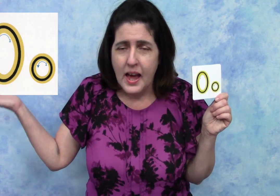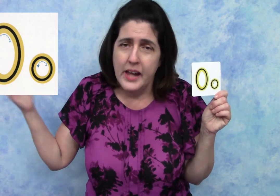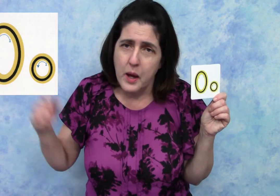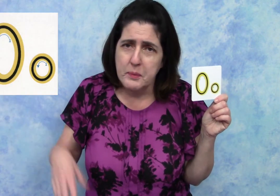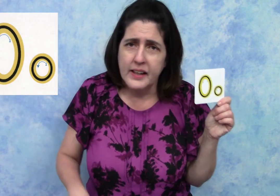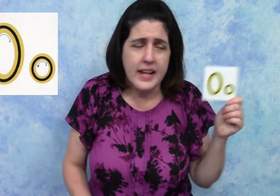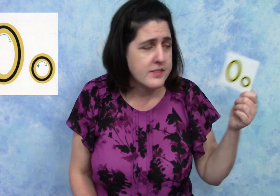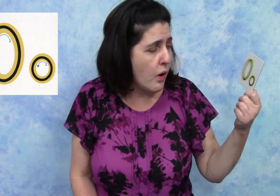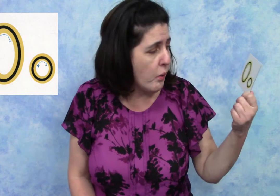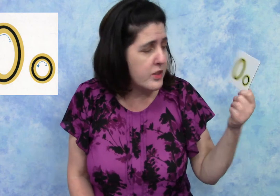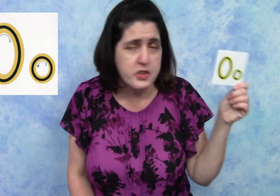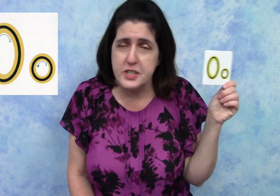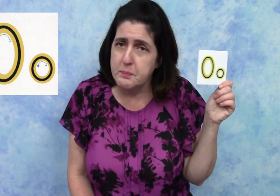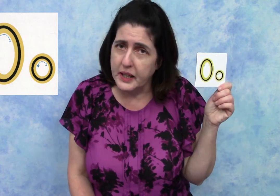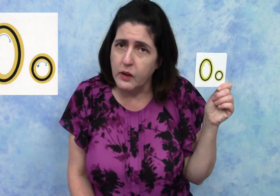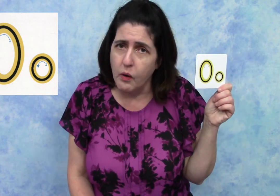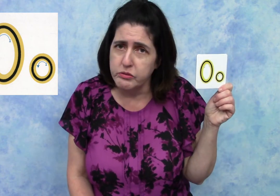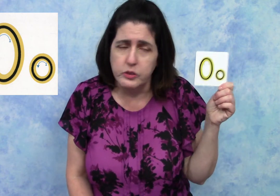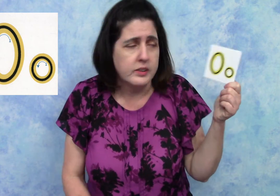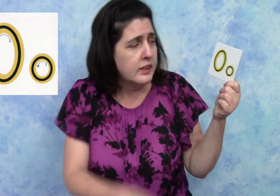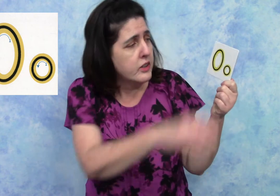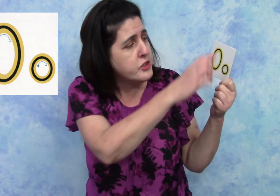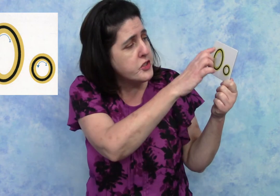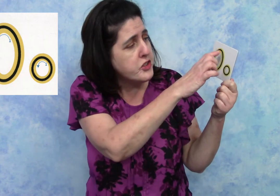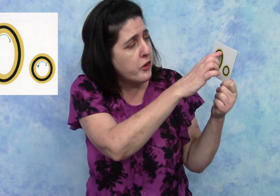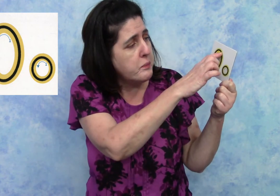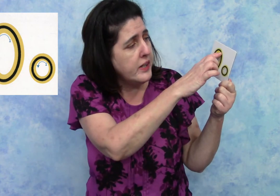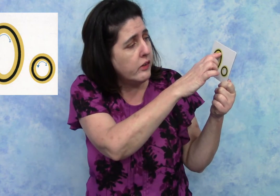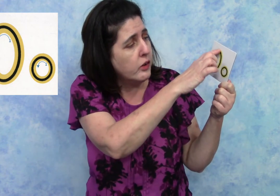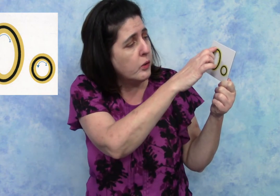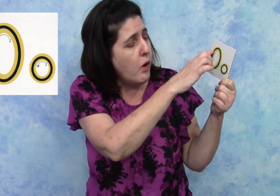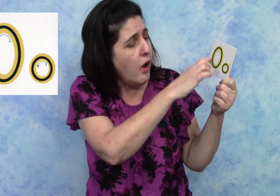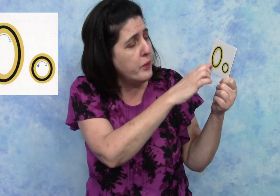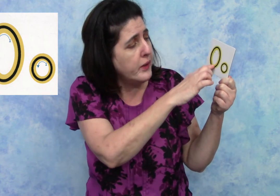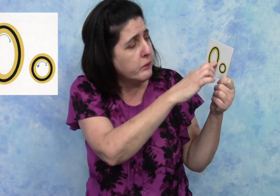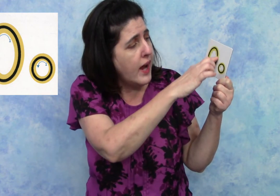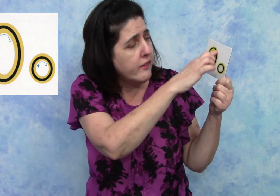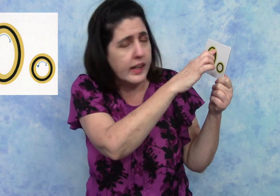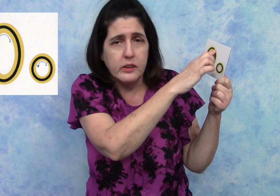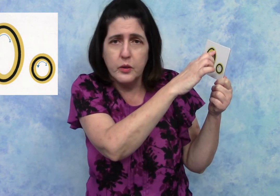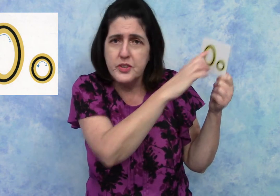An uppercase "O" is just a big oval so you start up here, go all the way around, and close the